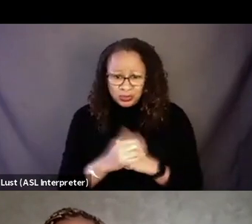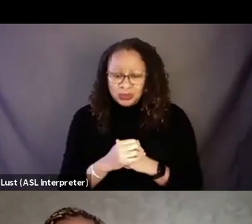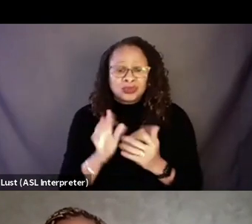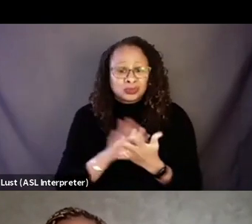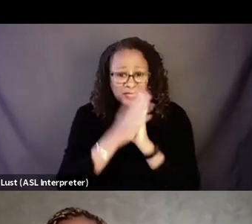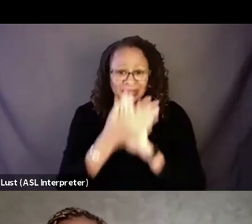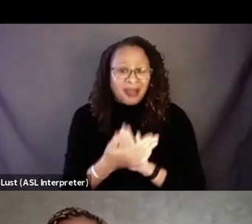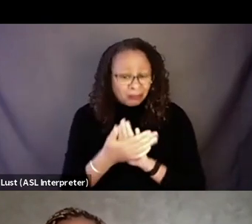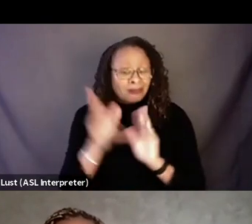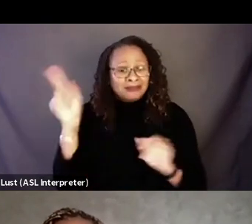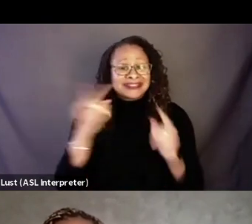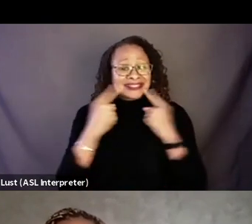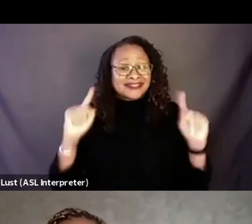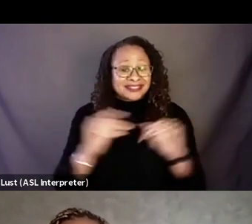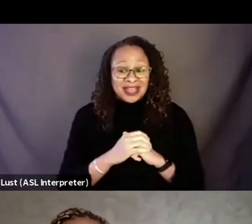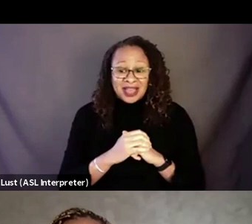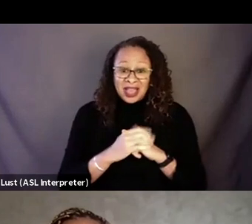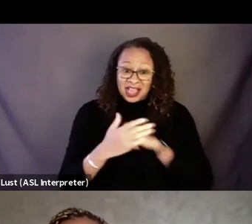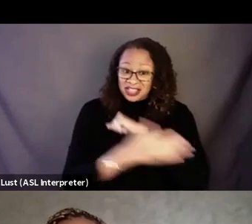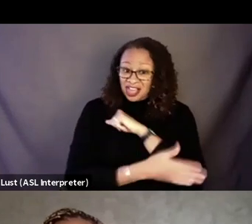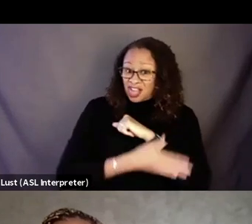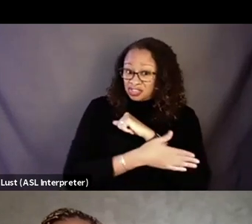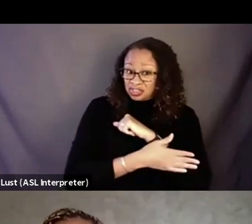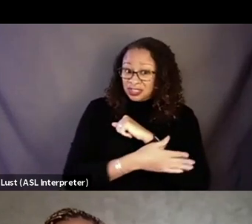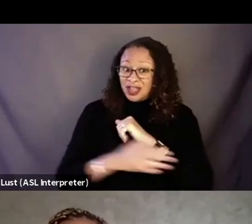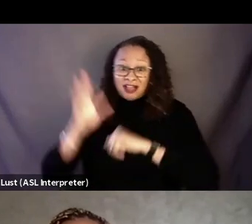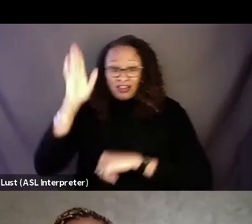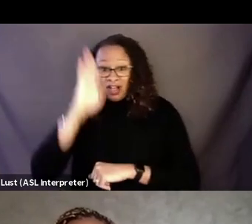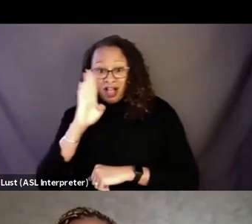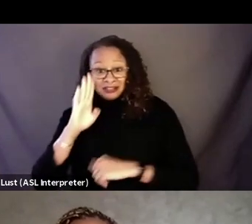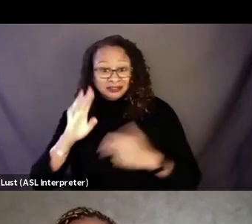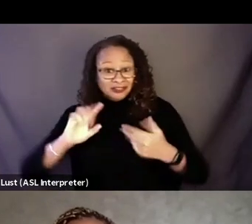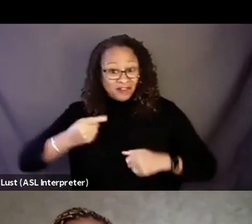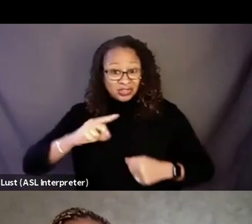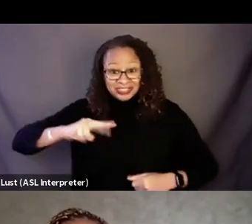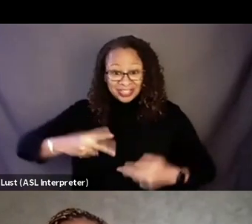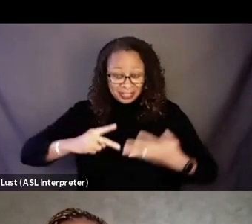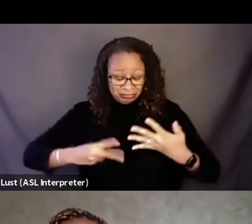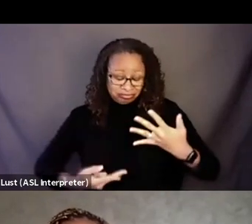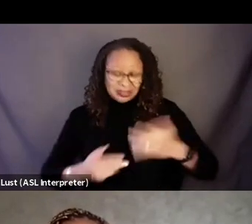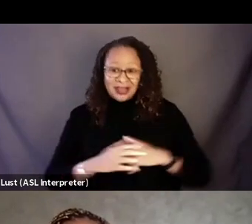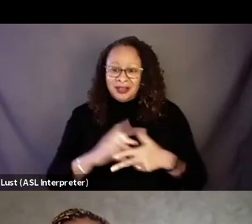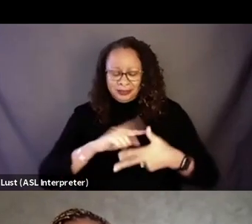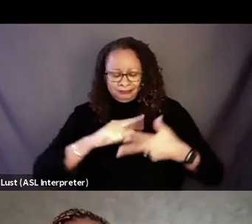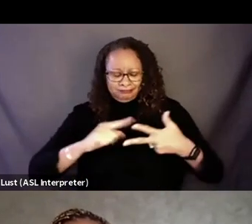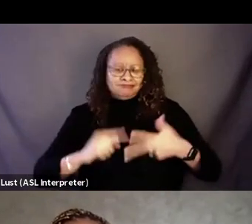And that question does country come first or God come first or country, or God or family.